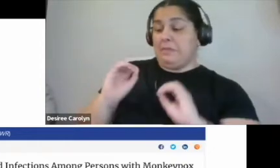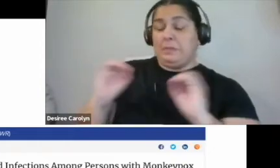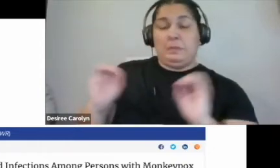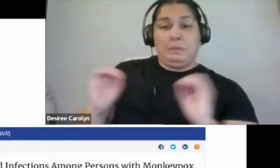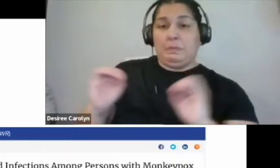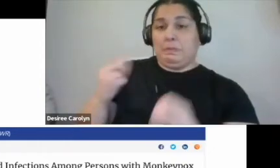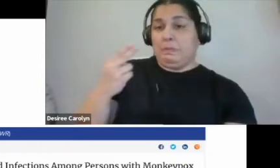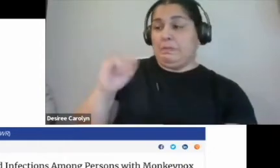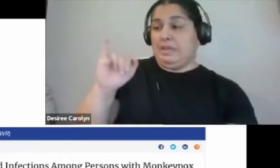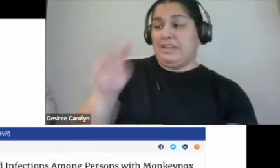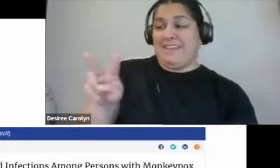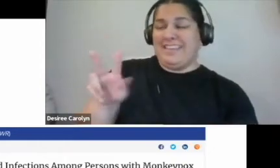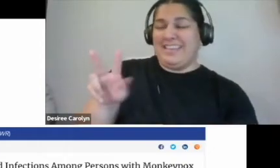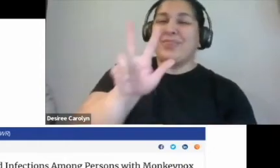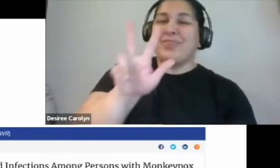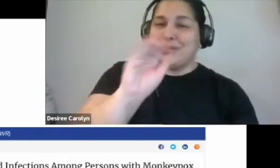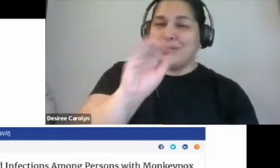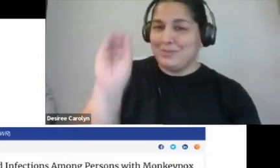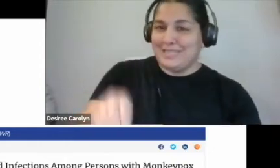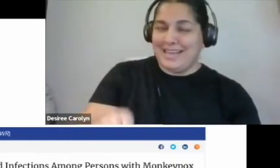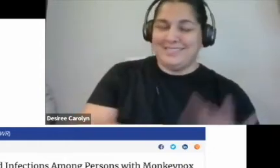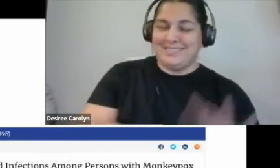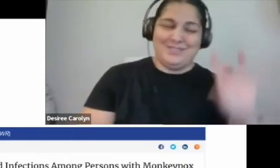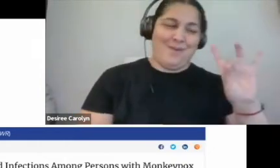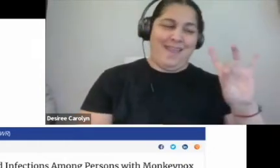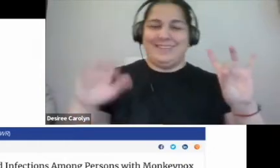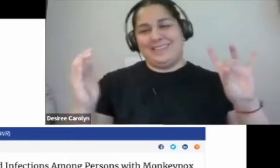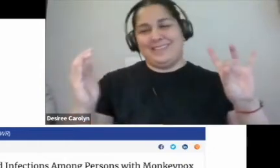people were hospitalized. This has not borne out in other settings